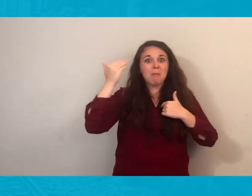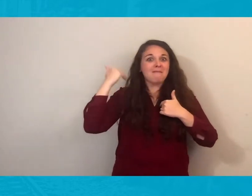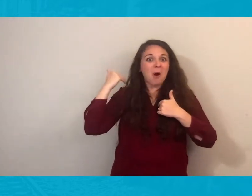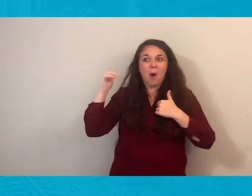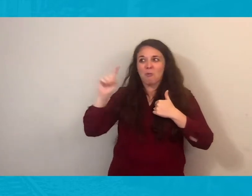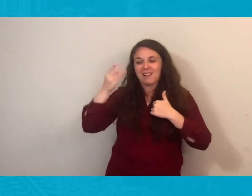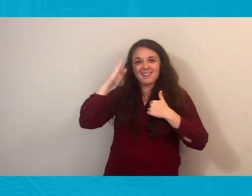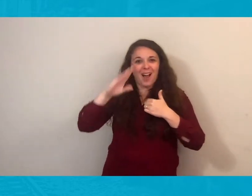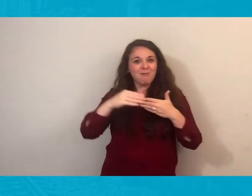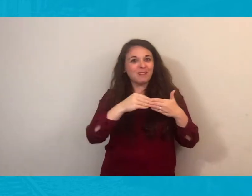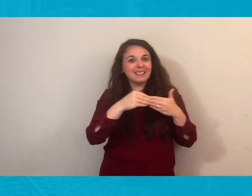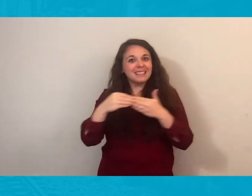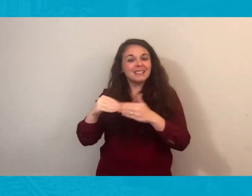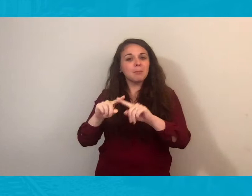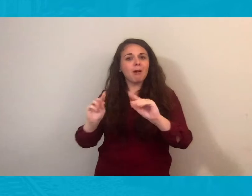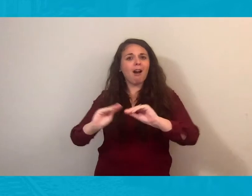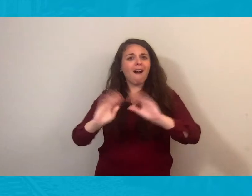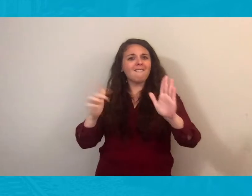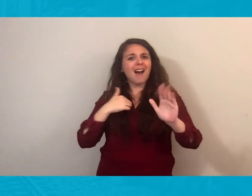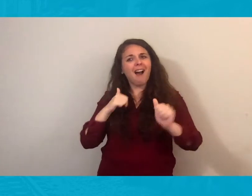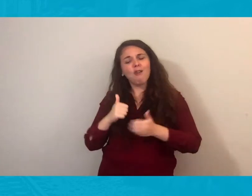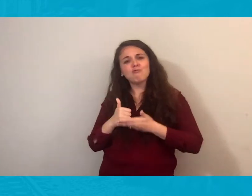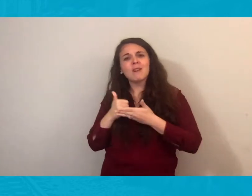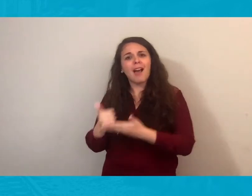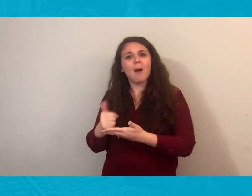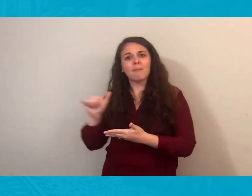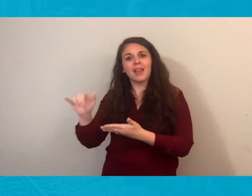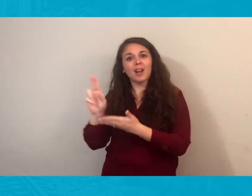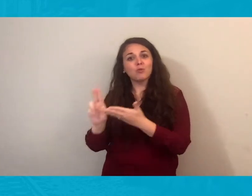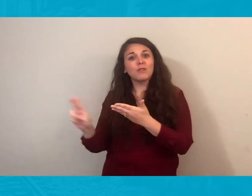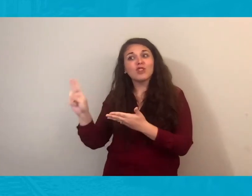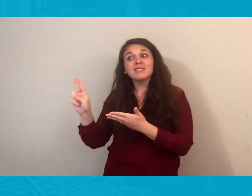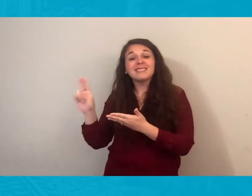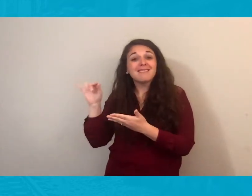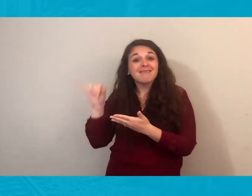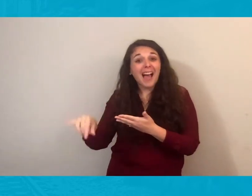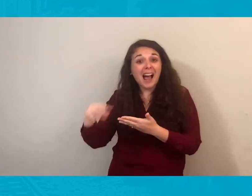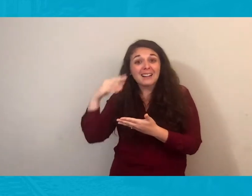into something that was not on my radar, was not where I thought God was gonna lead me.